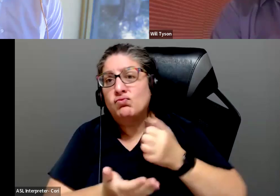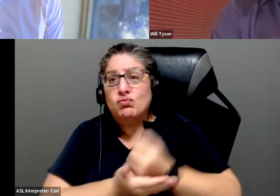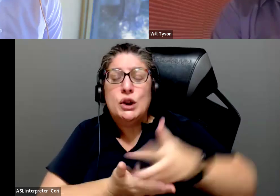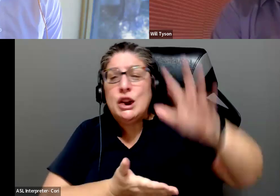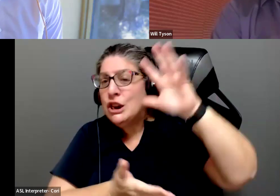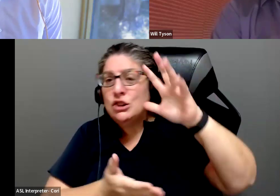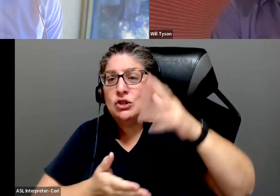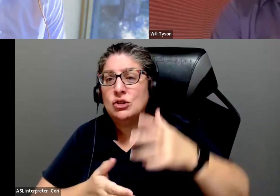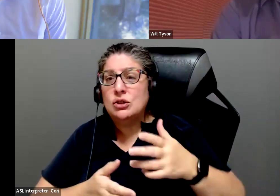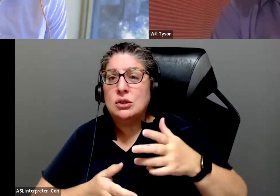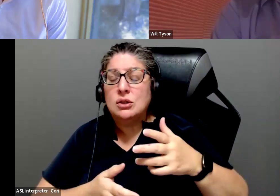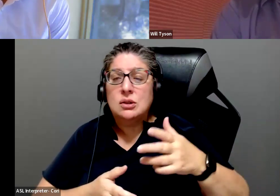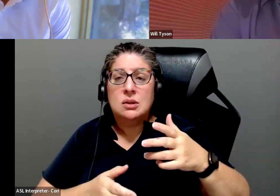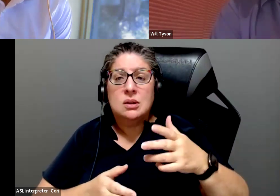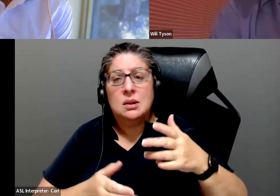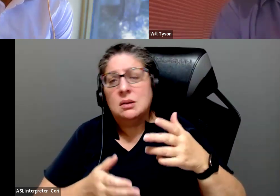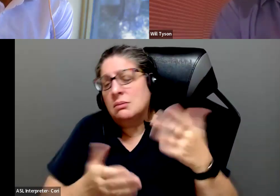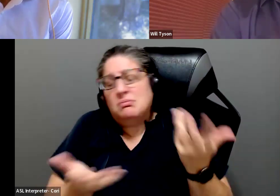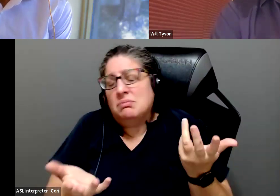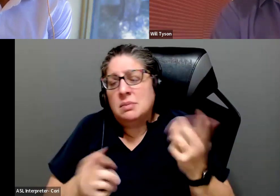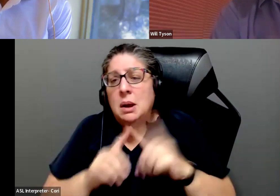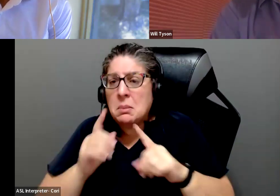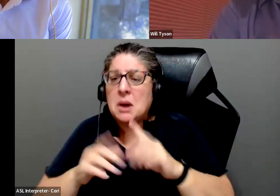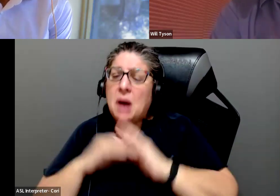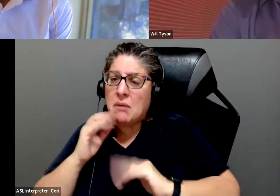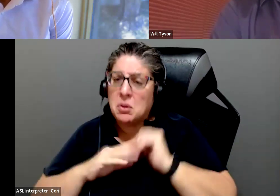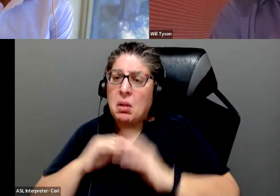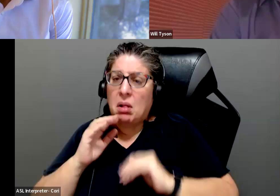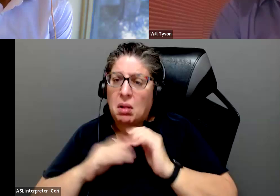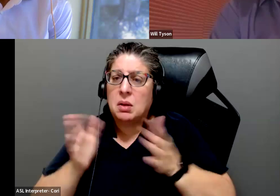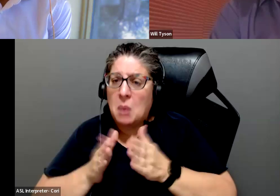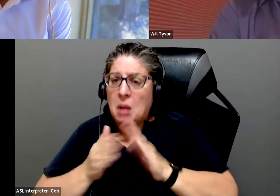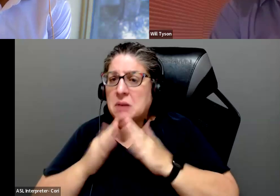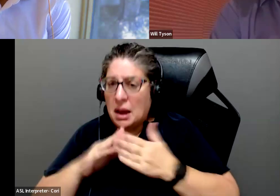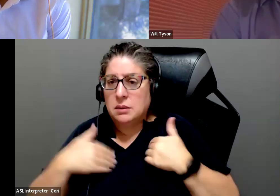I had a comfortable upbringing in a small town. So I'm highly